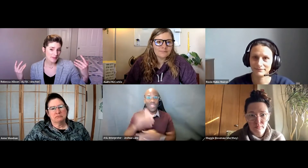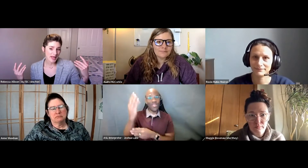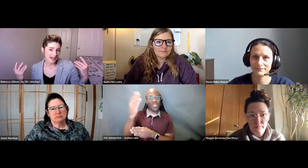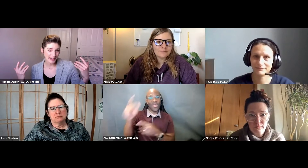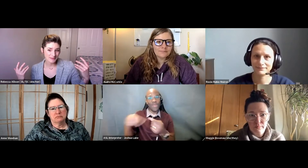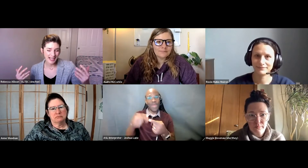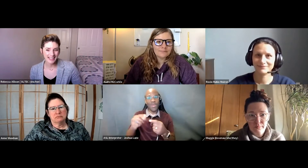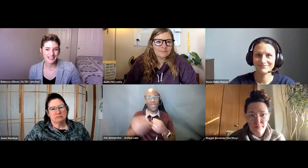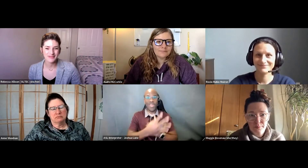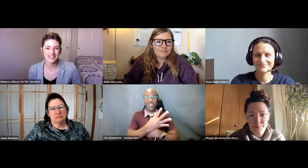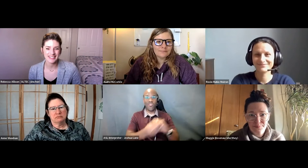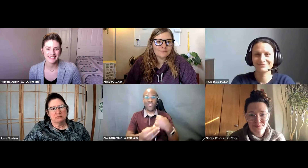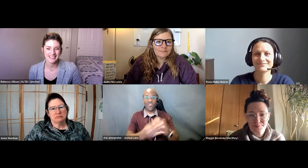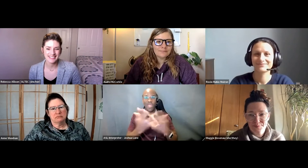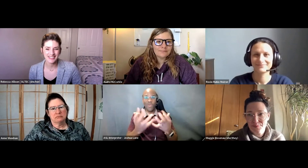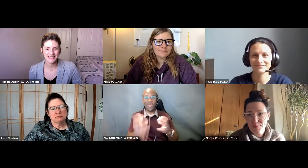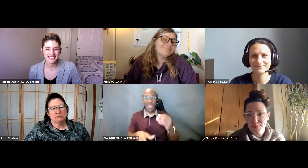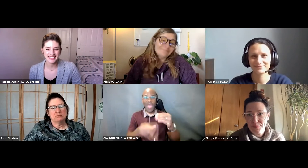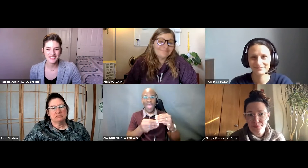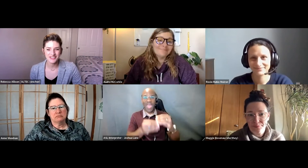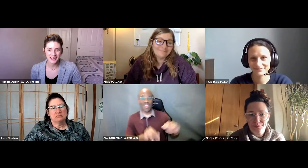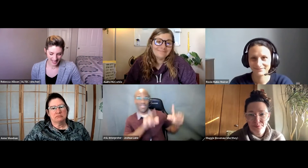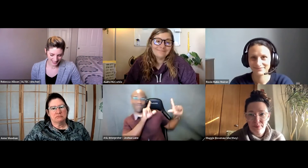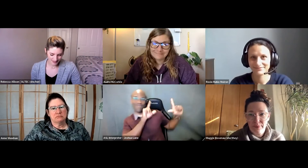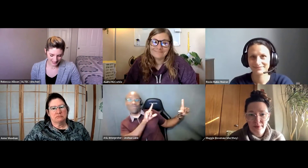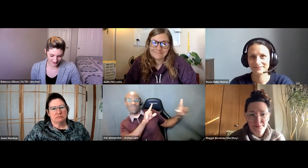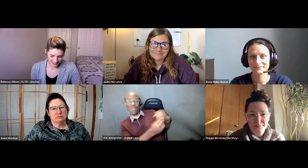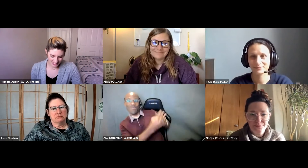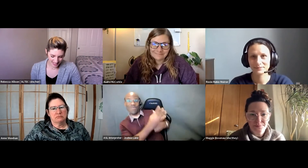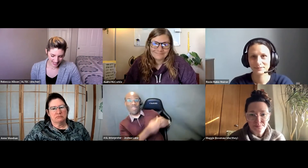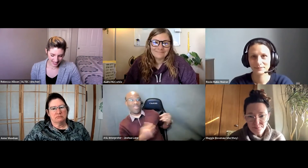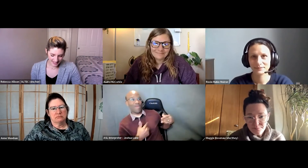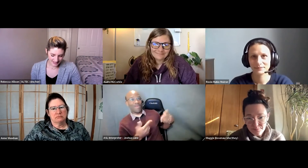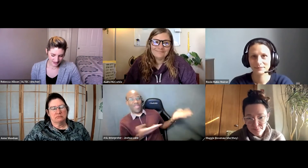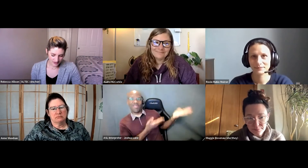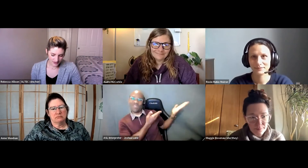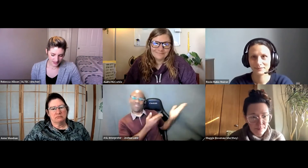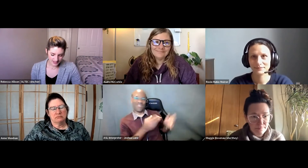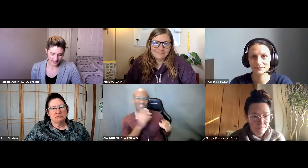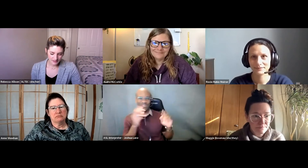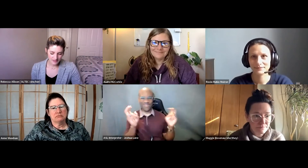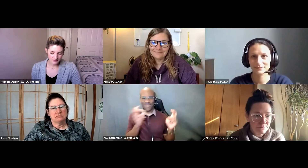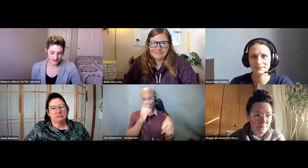background behind them so I think that's a really fun aspect of it and of course the fact